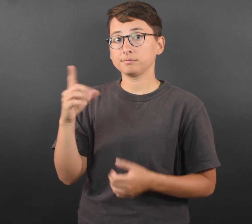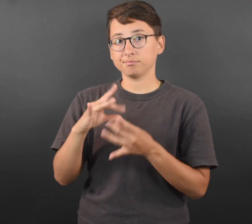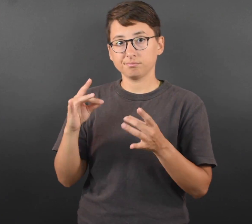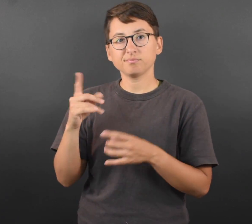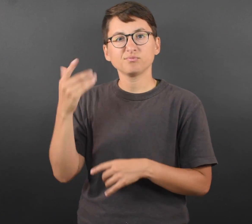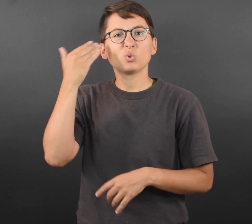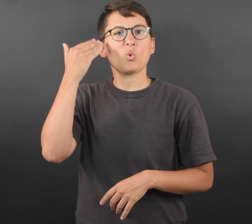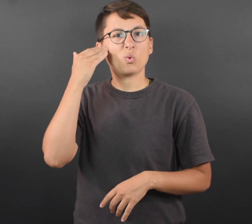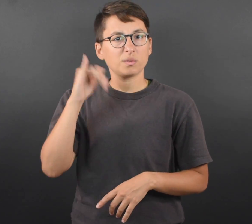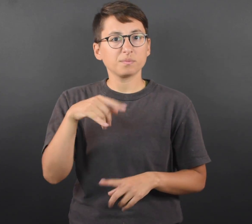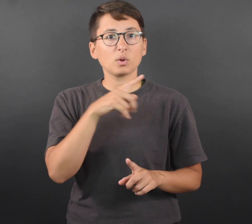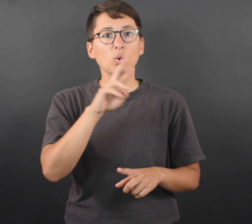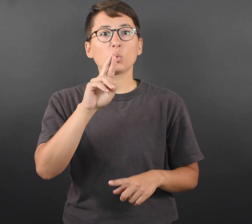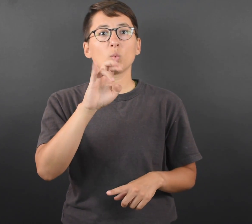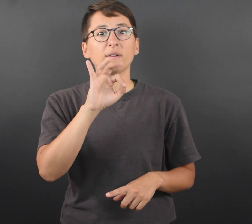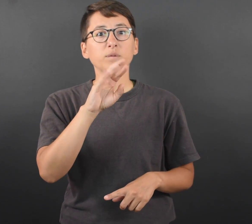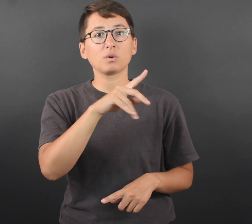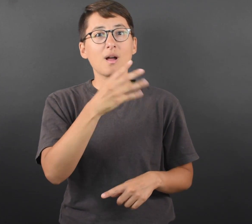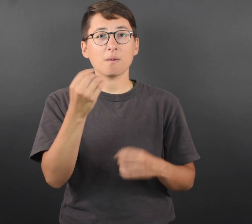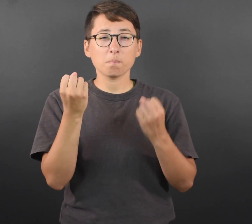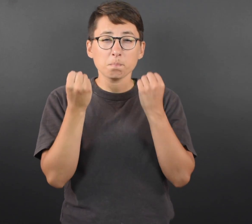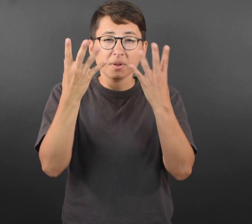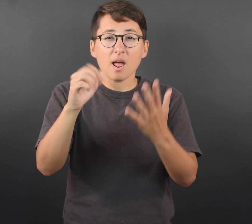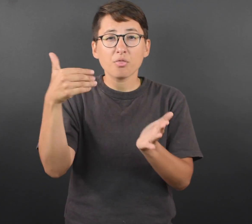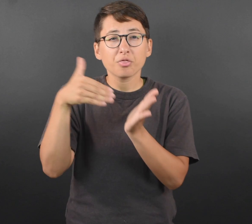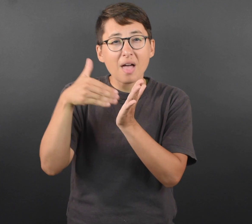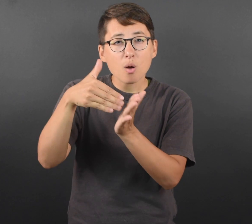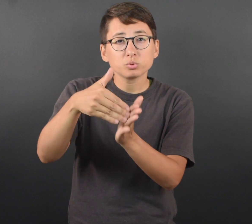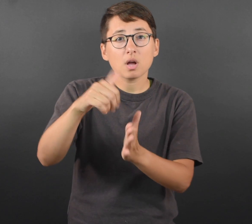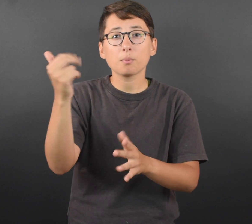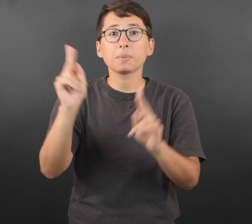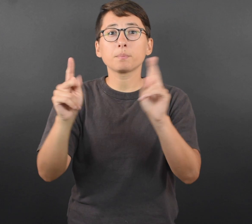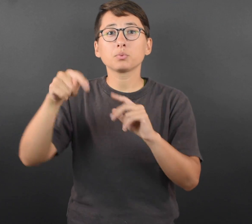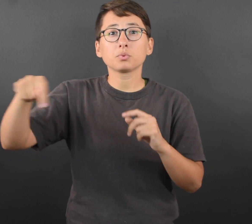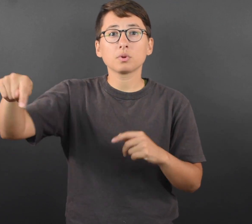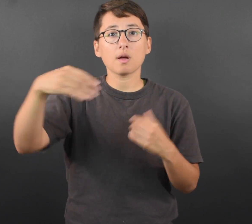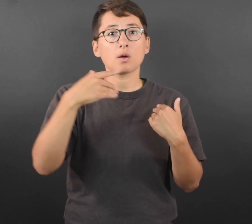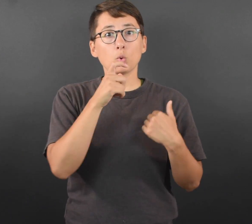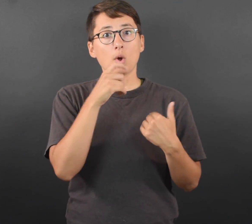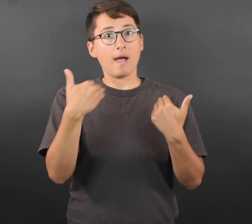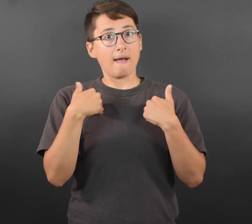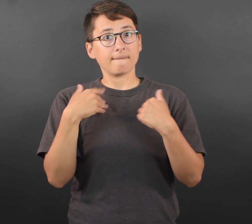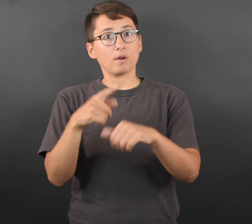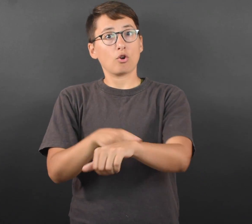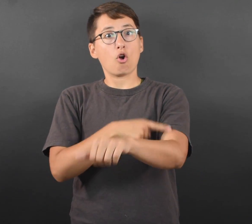Morse said knowing that Rieffer — and thousands of others with long-COVID — experienced symptoms